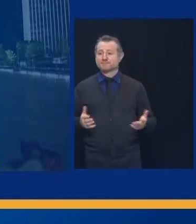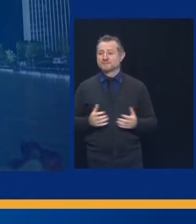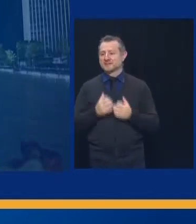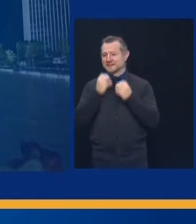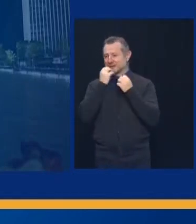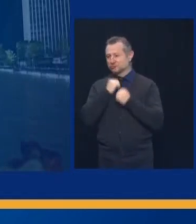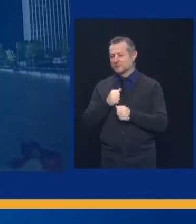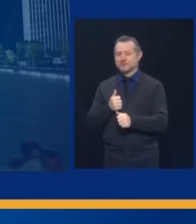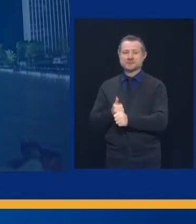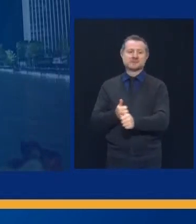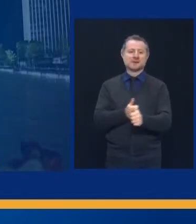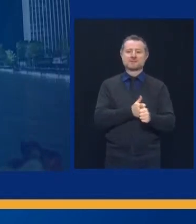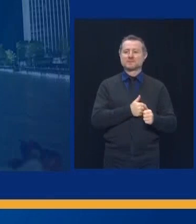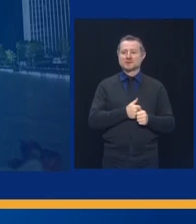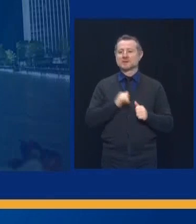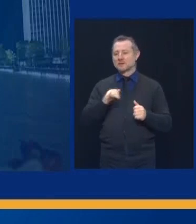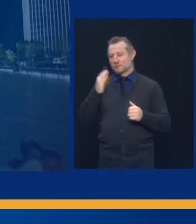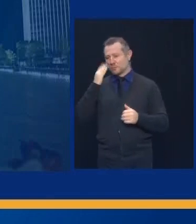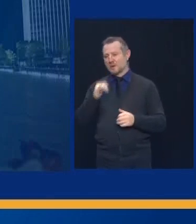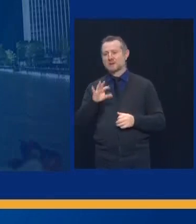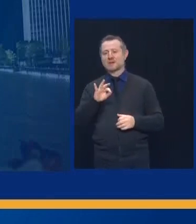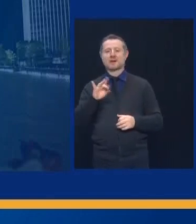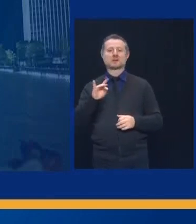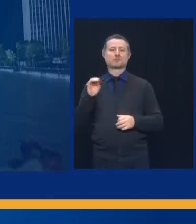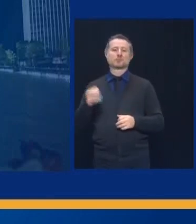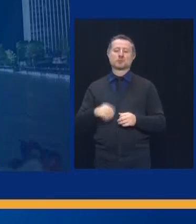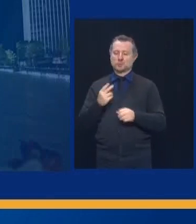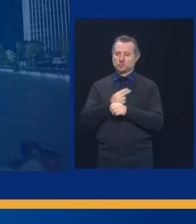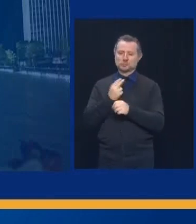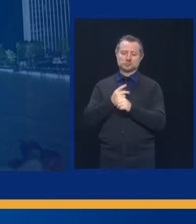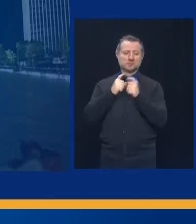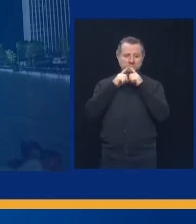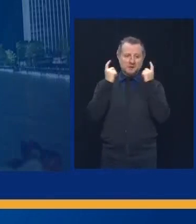HEARD THE FACTS AND THEY CARE ABOUT ONE ANOTHER. G2kB